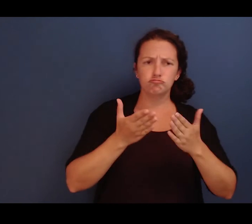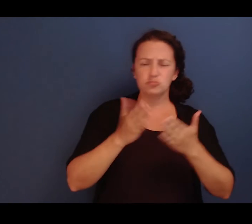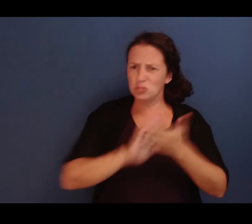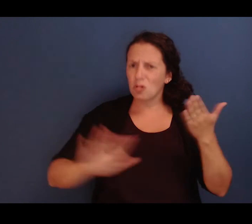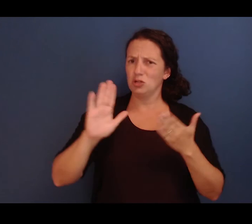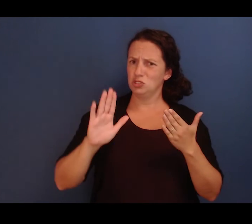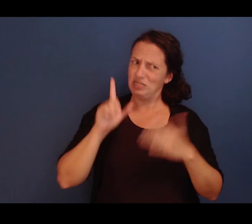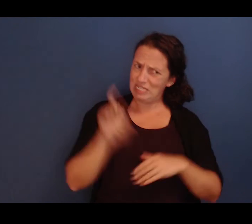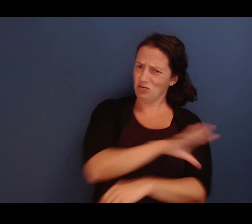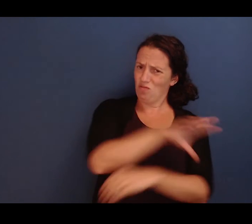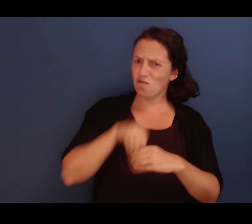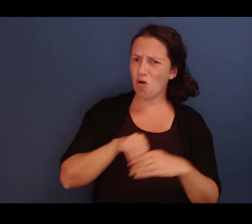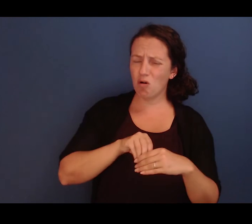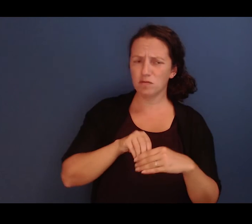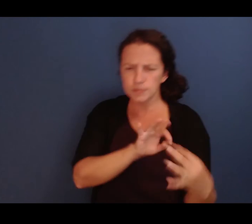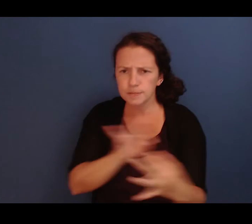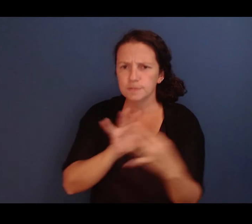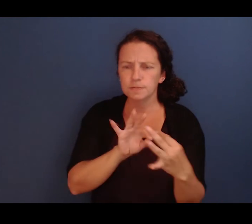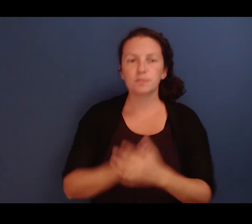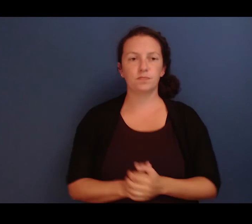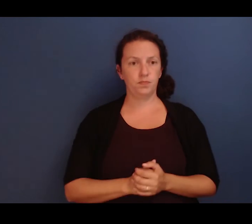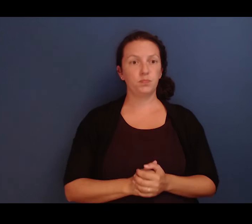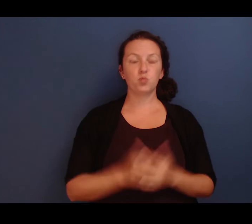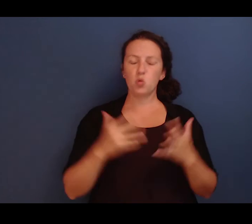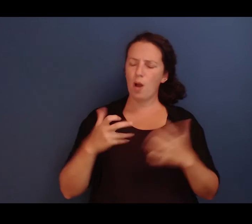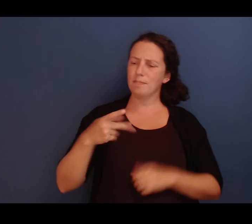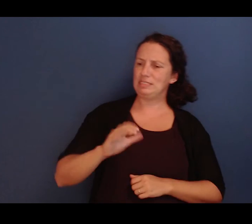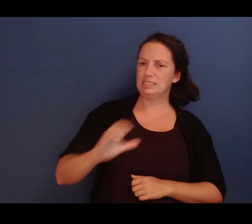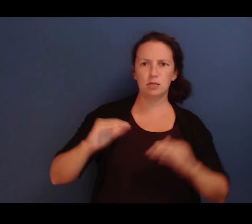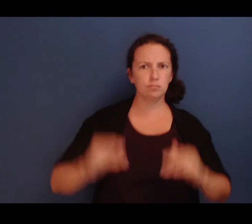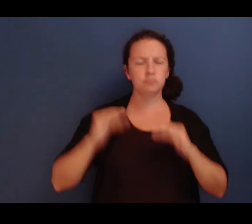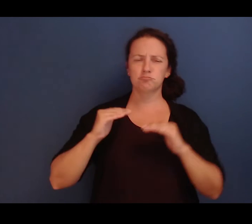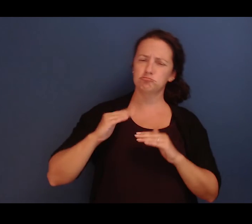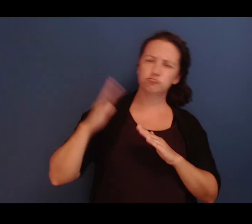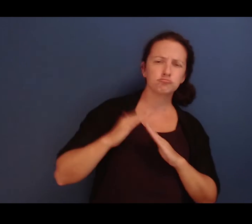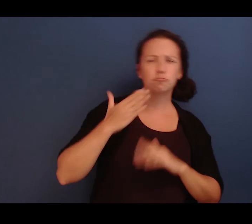We need to bring PCC back better than ever and provide critical resources for students.